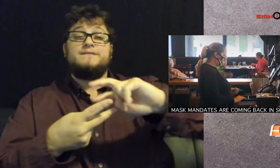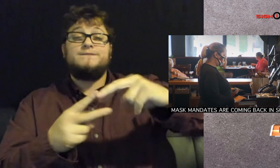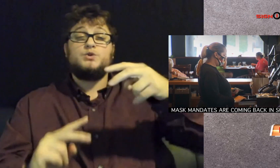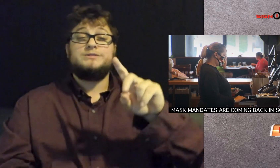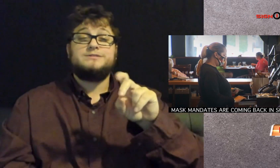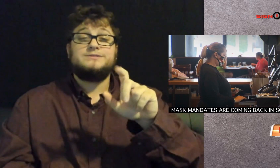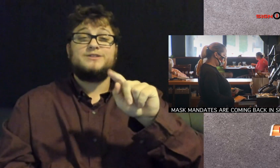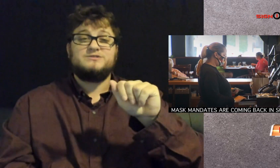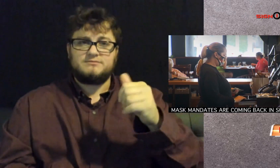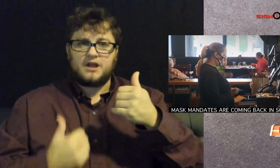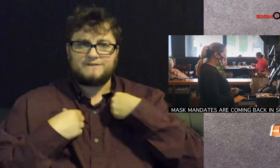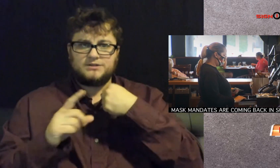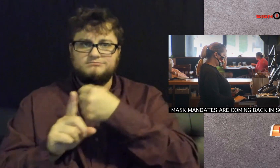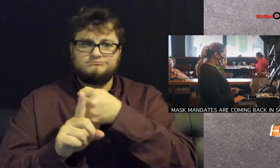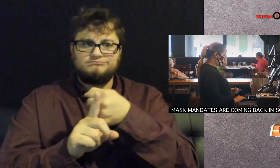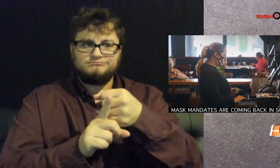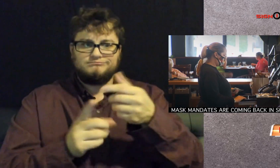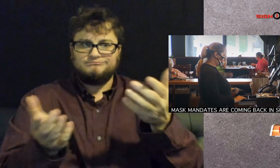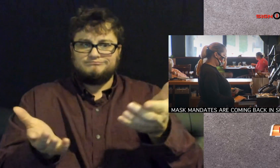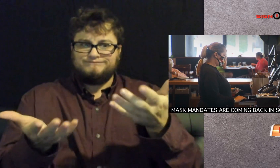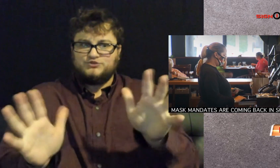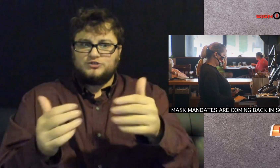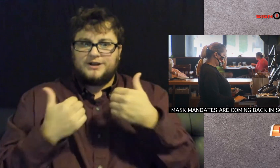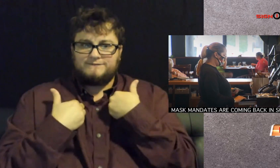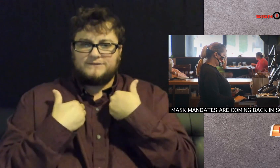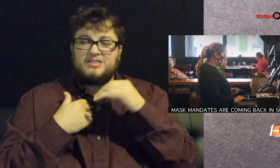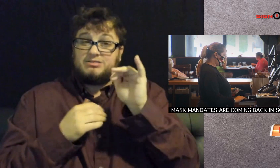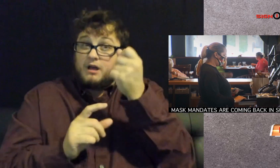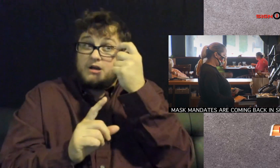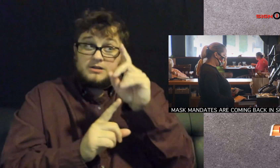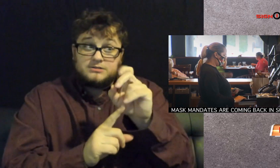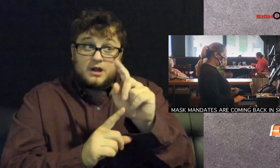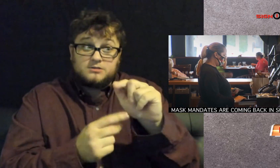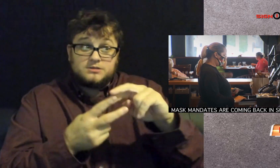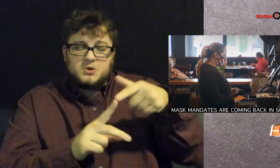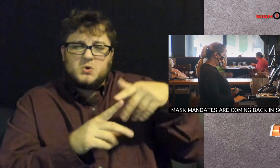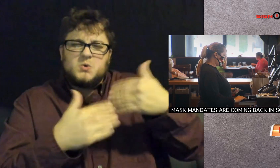considering the highly contagious Delta variant of the coronavirus